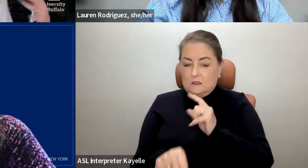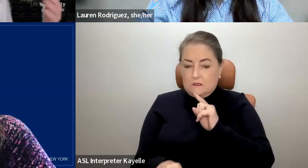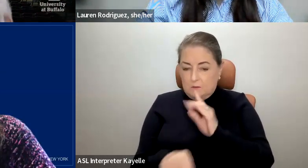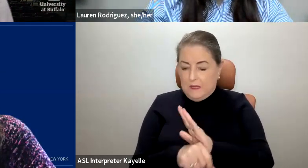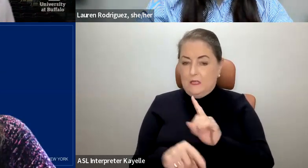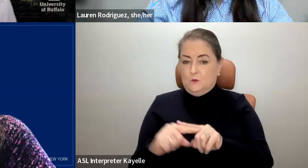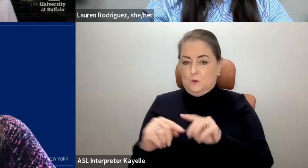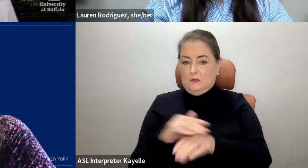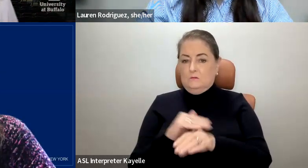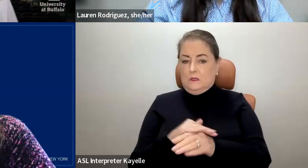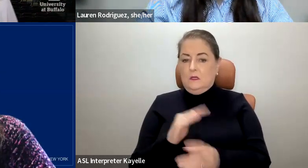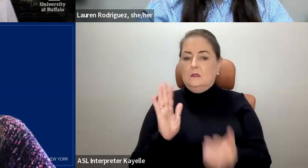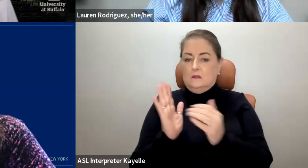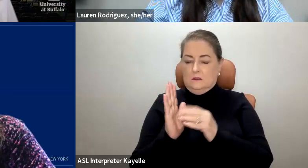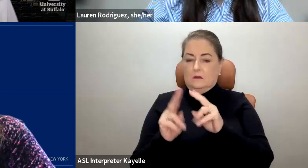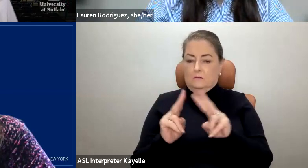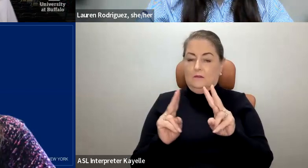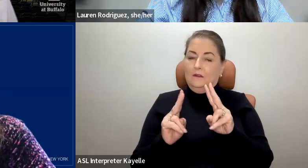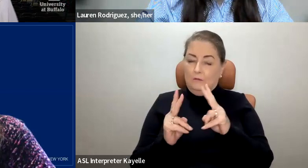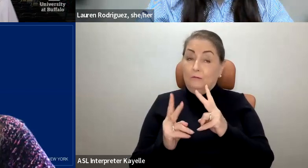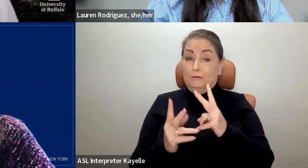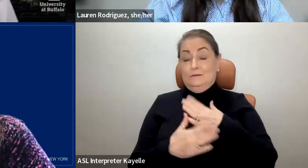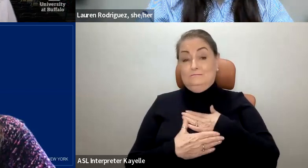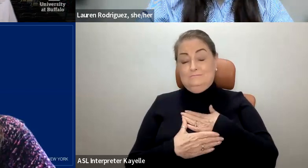which has been again, a pleasant surprise for me. As I mentioned